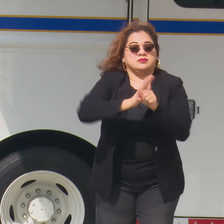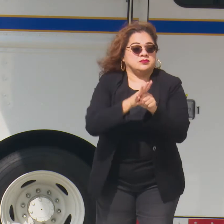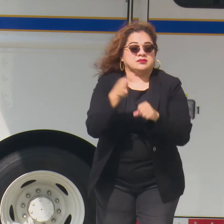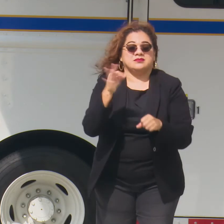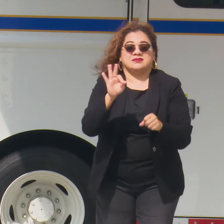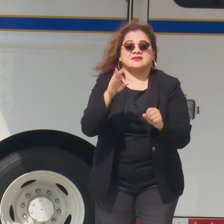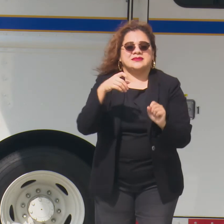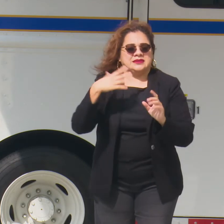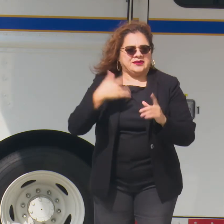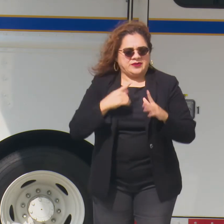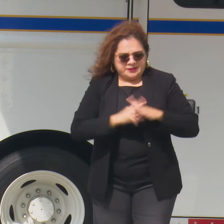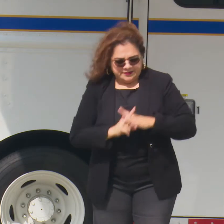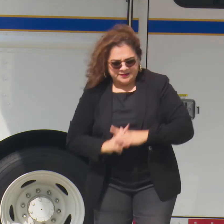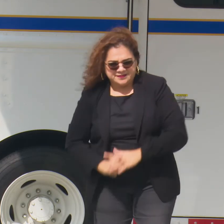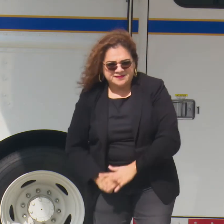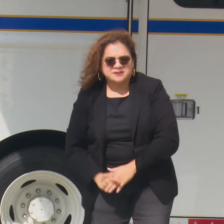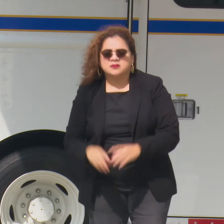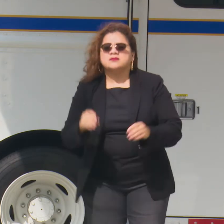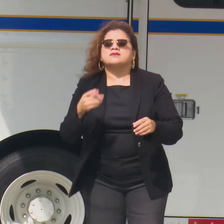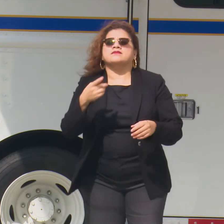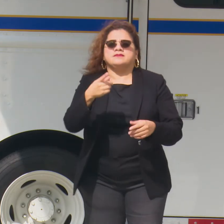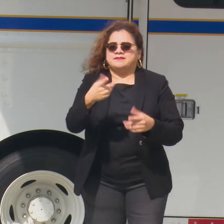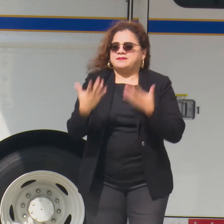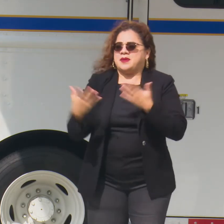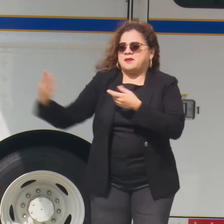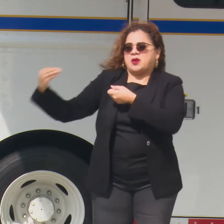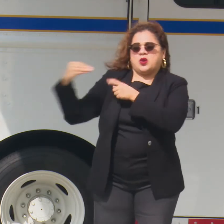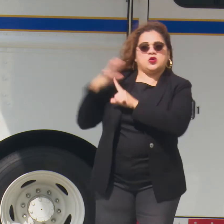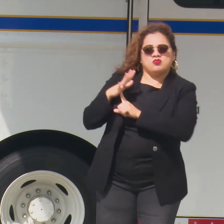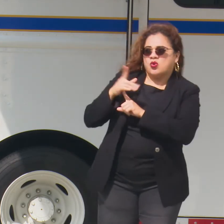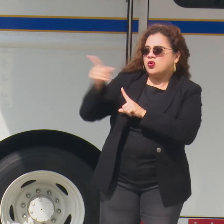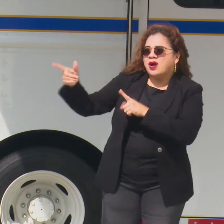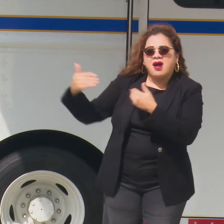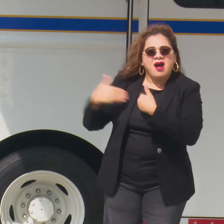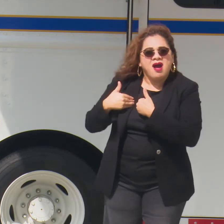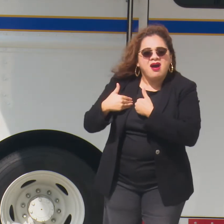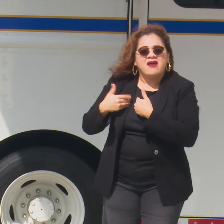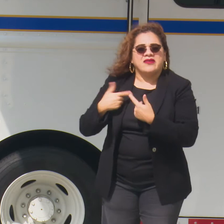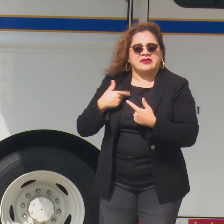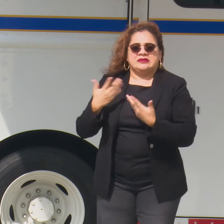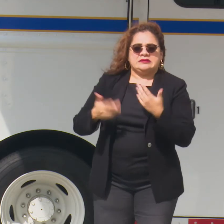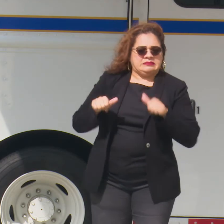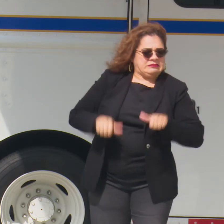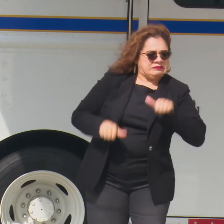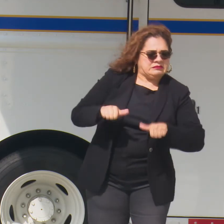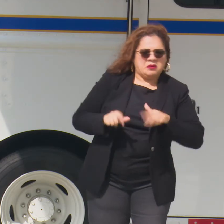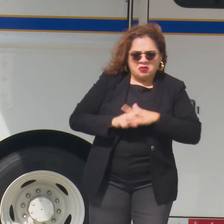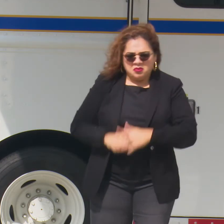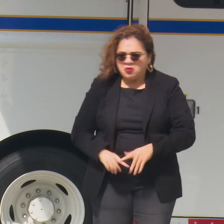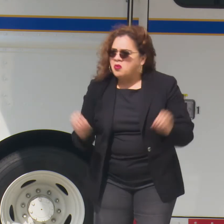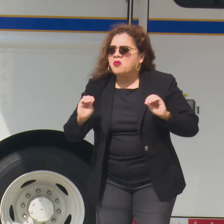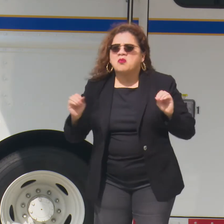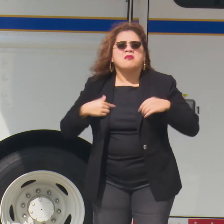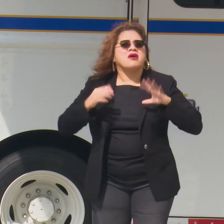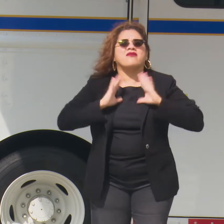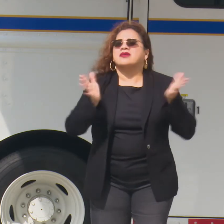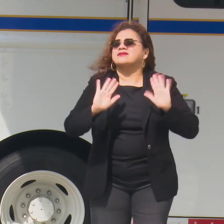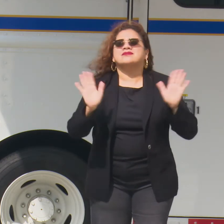has or is likely to have COVID-19, that you get tested. Testing tells you and it tells us, your public health professionals, the